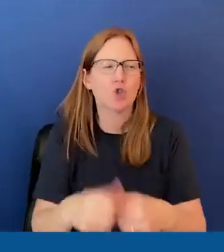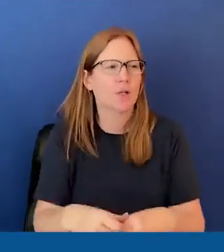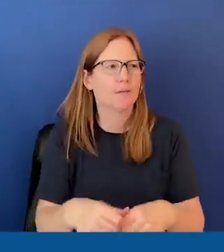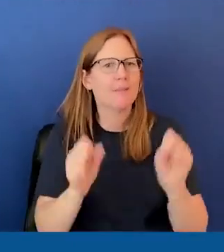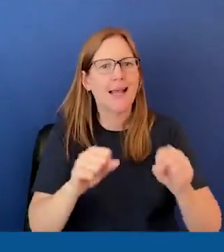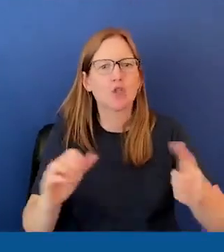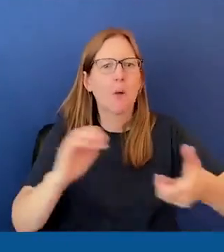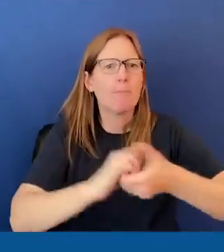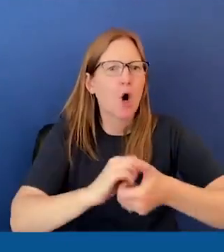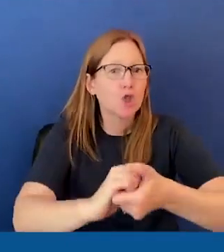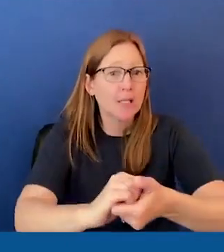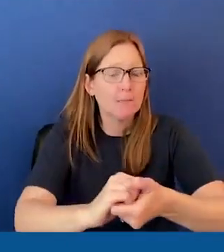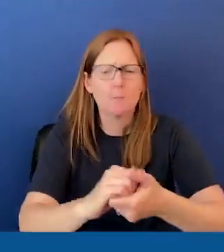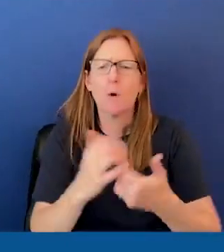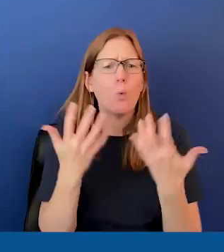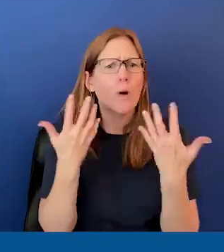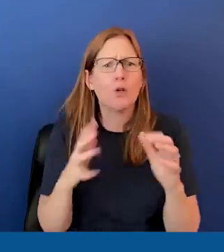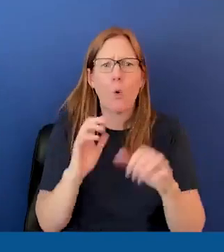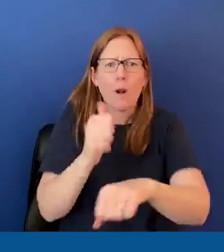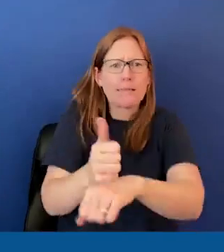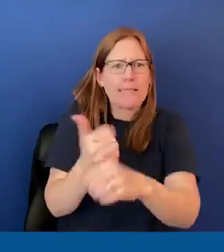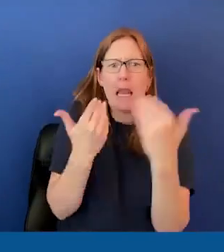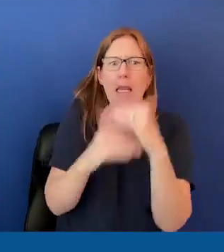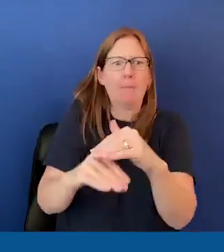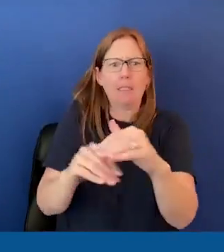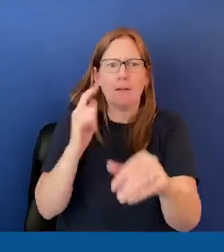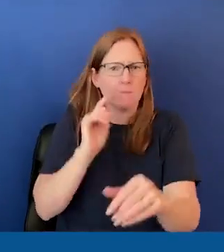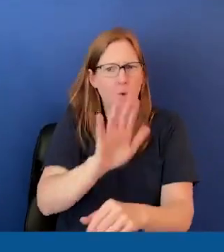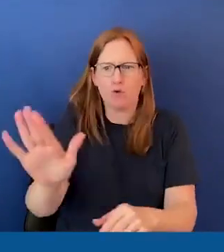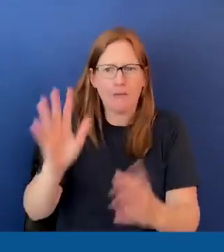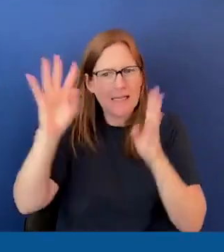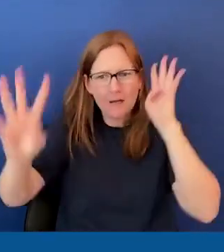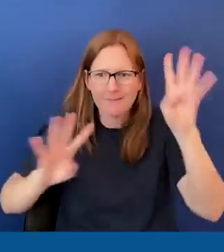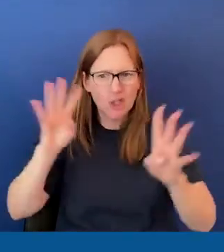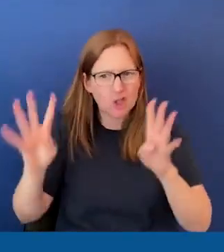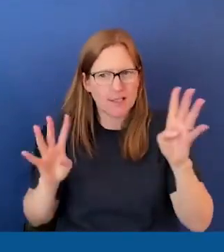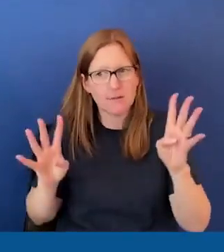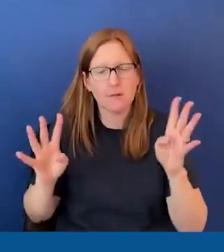we don't want to limit in any way innovation. And do encourage